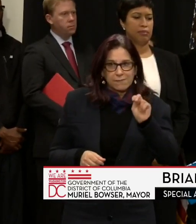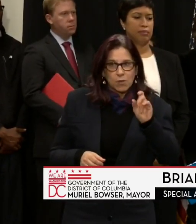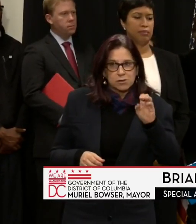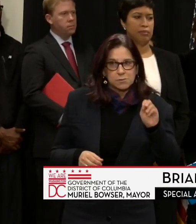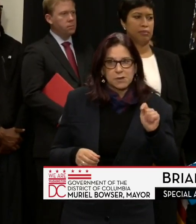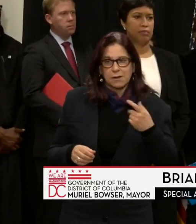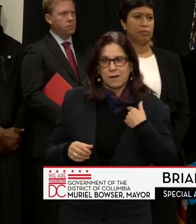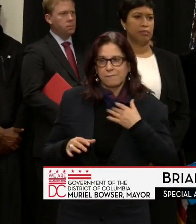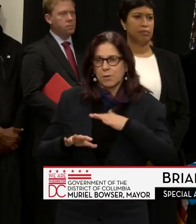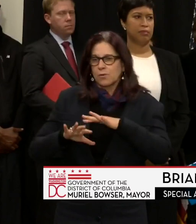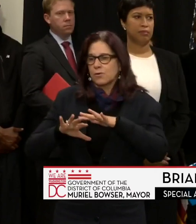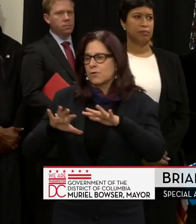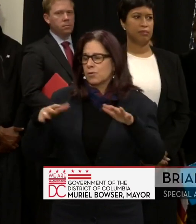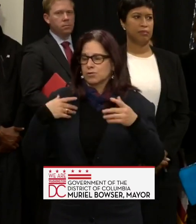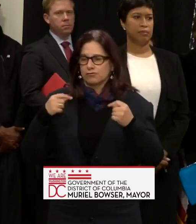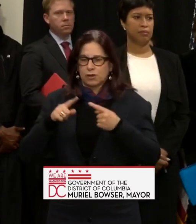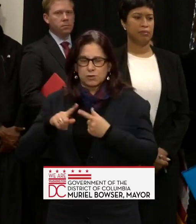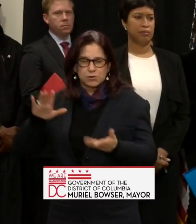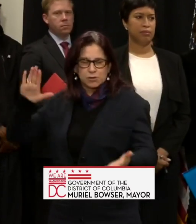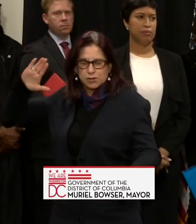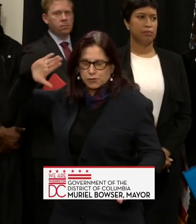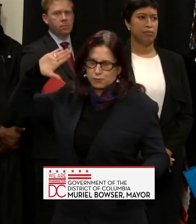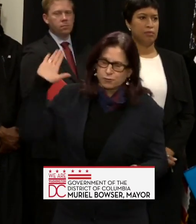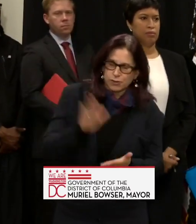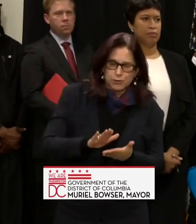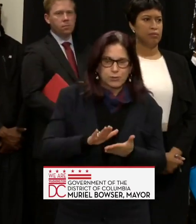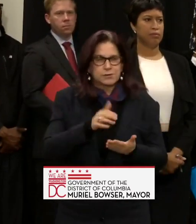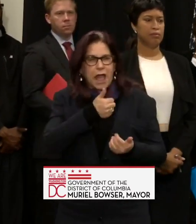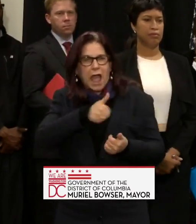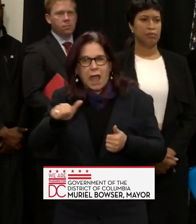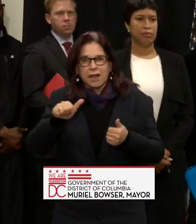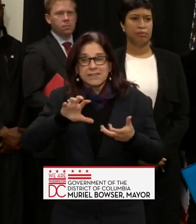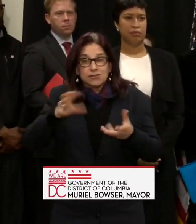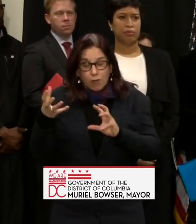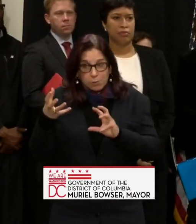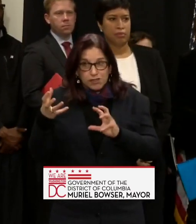WHAT WE DID FOR THIS INAUGURATION THAT WE HAVEN'T DONE BEFORE IS WE STOOD UP A NEW SUBCOMMITTEE SPECIFICALLY